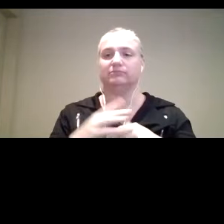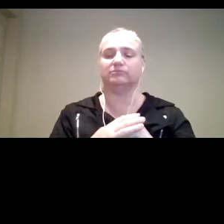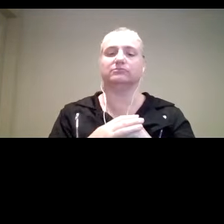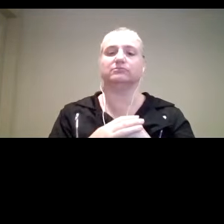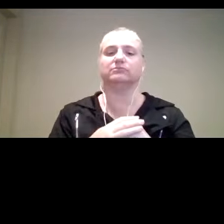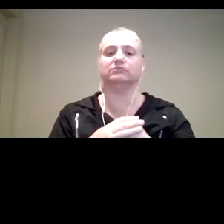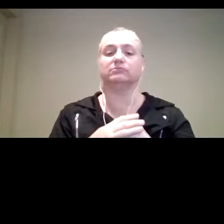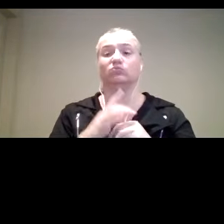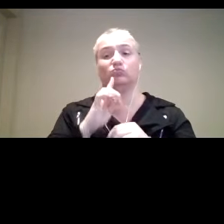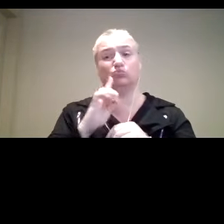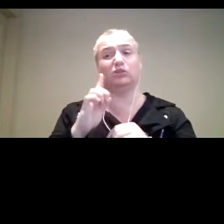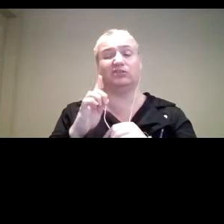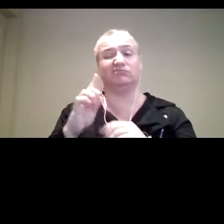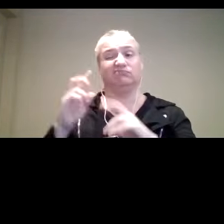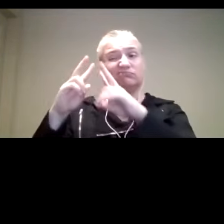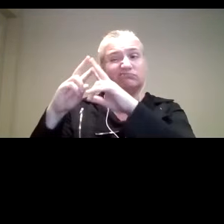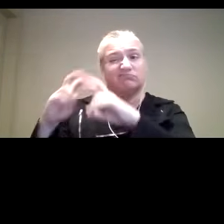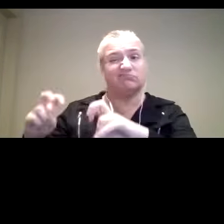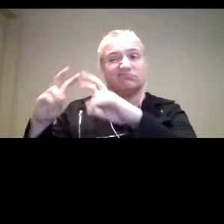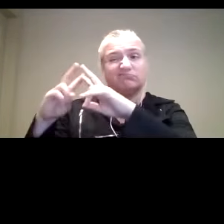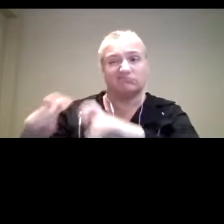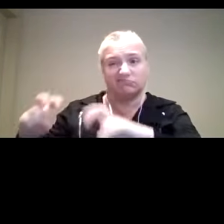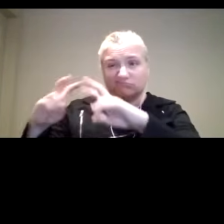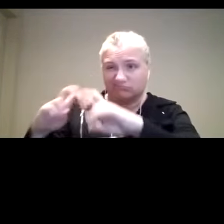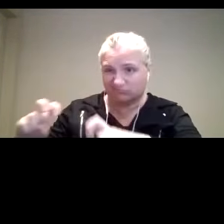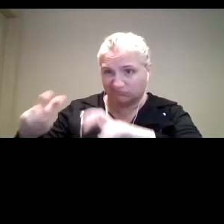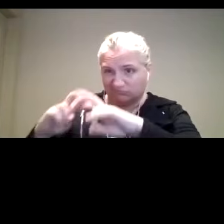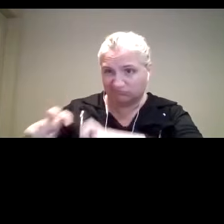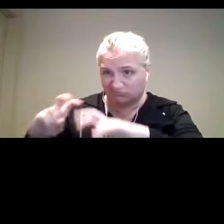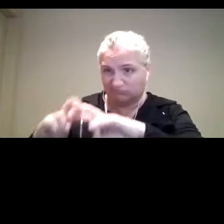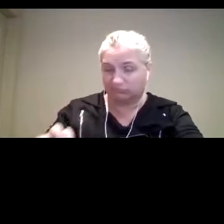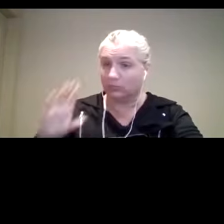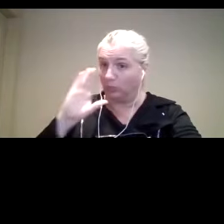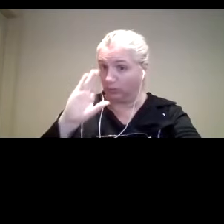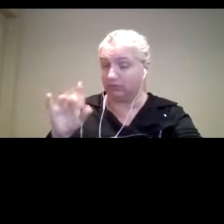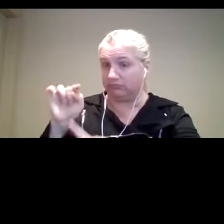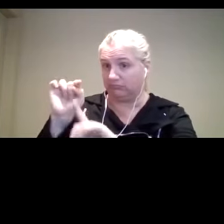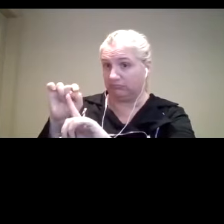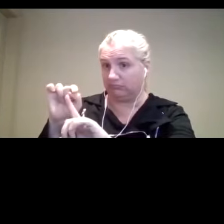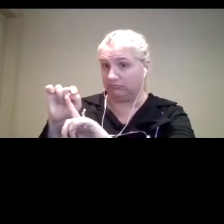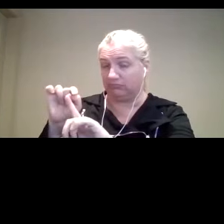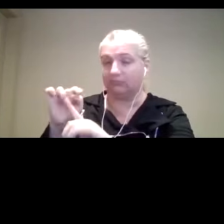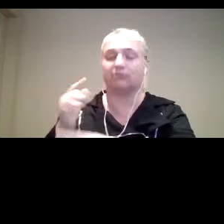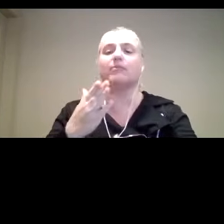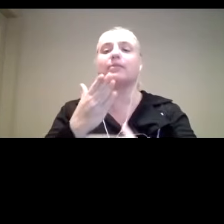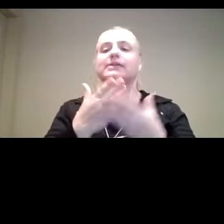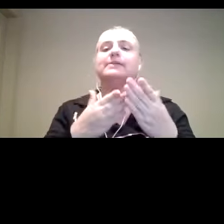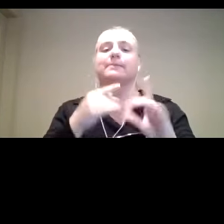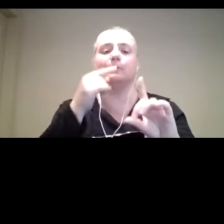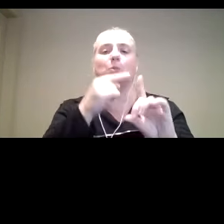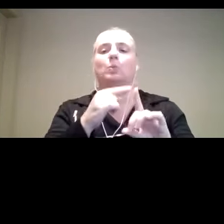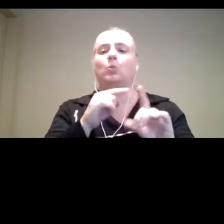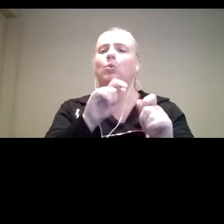So, she's really gonna dig into that. And some of the goal areas that we sort of talked about